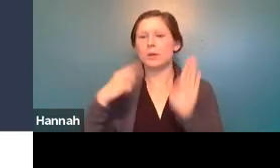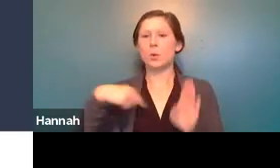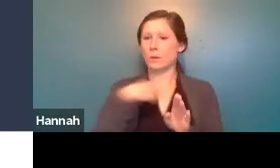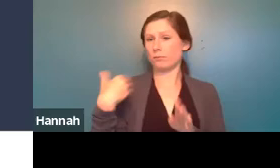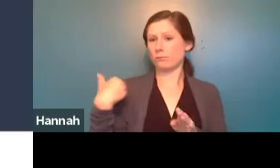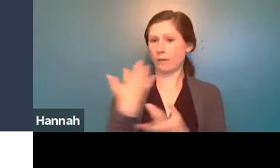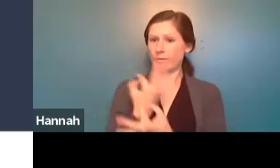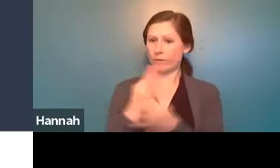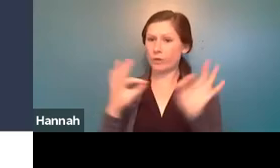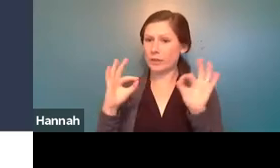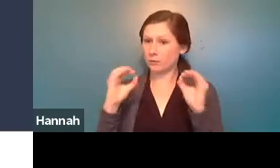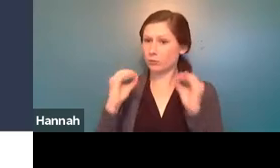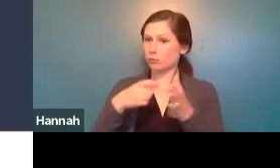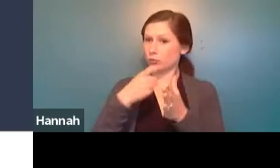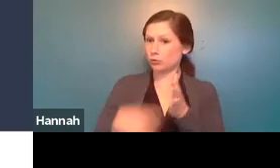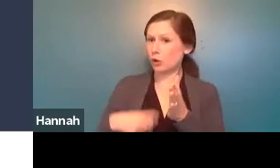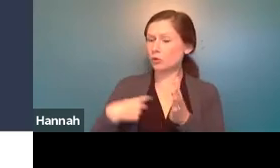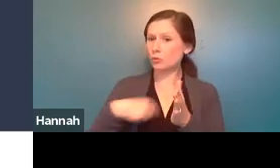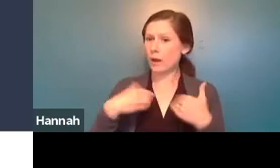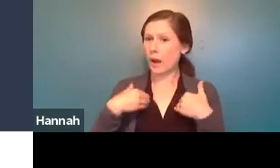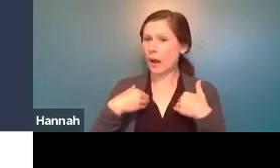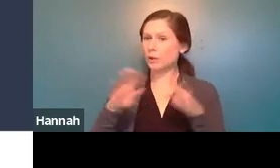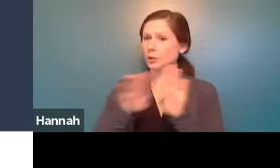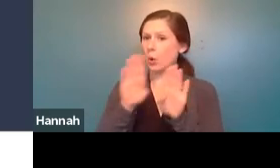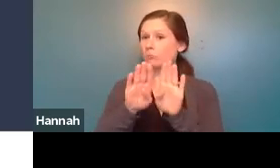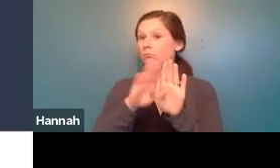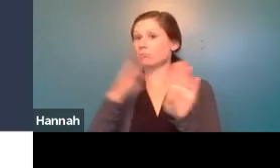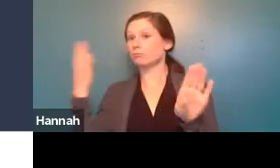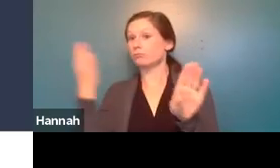just opened and a revolving door. And I think I can easily say that